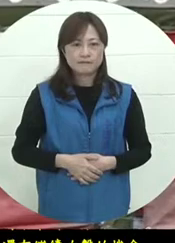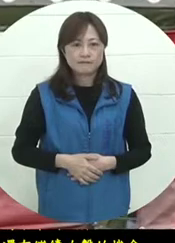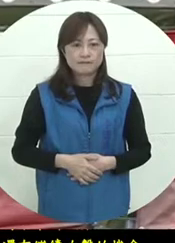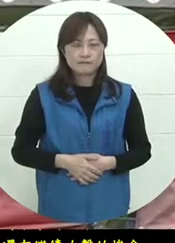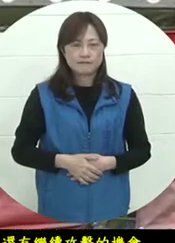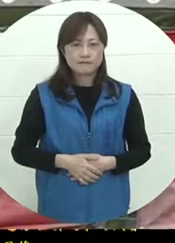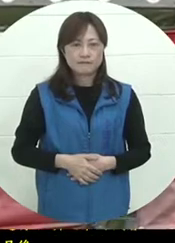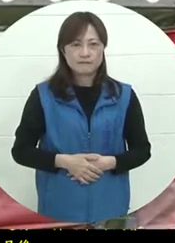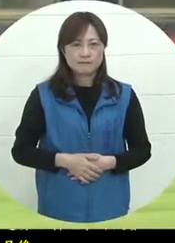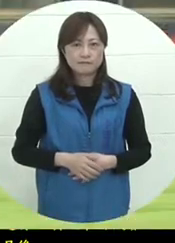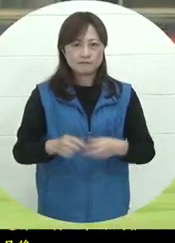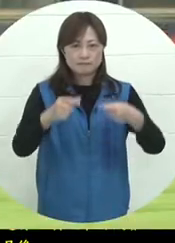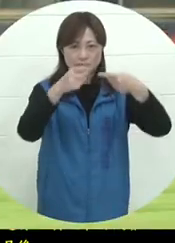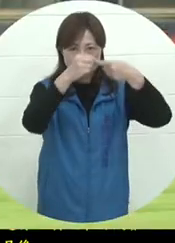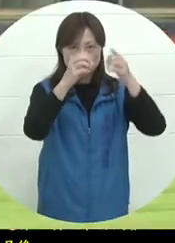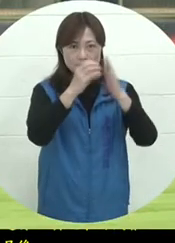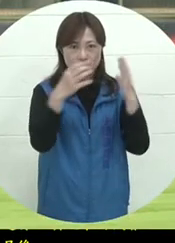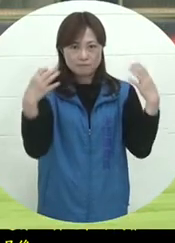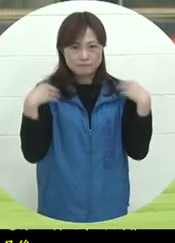behind the electric fan. The hitting time of Bear Big Time